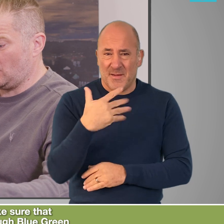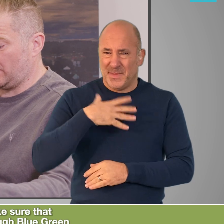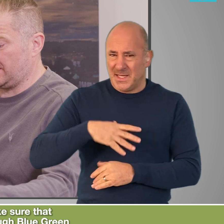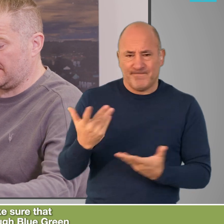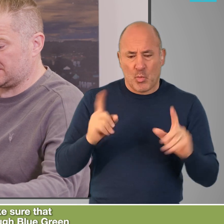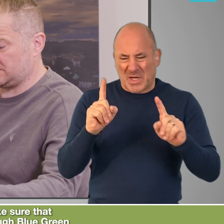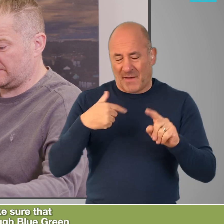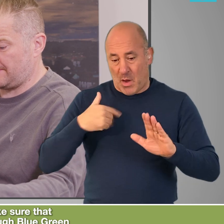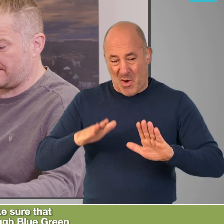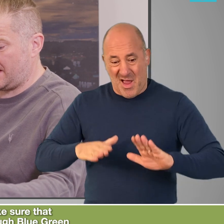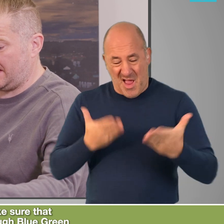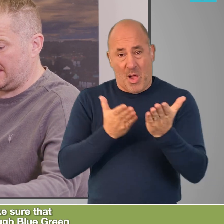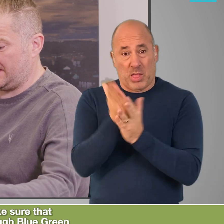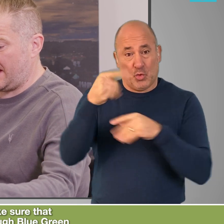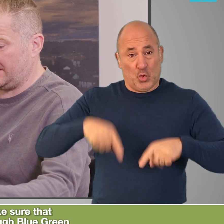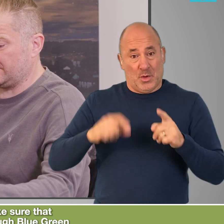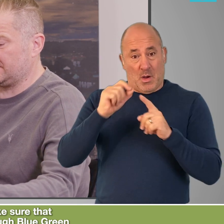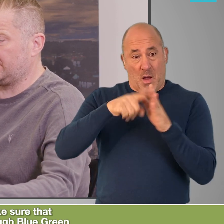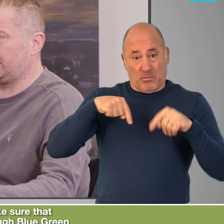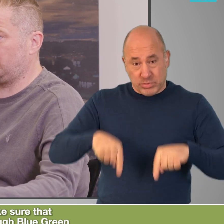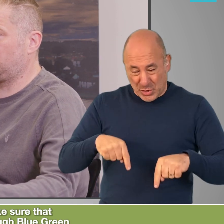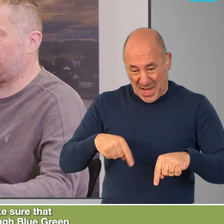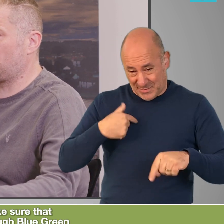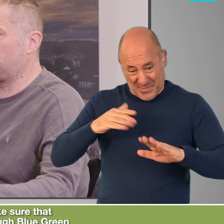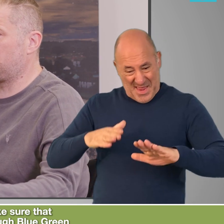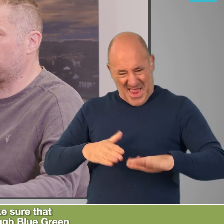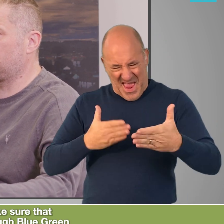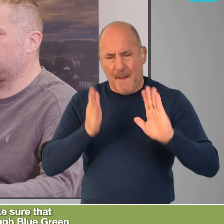and we need to make sure that anything delivered through Blue Green